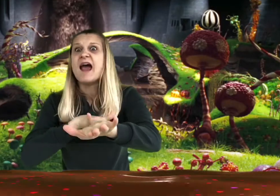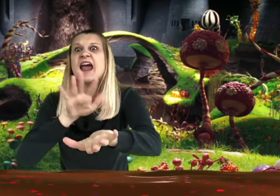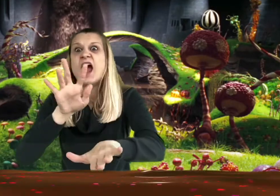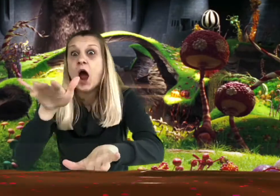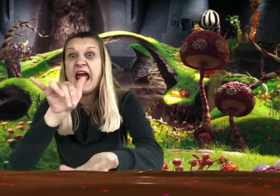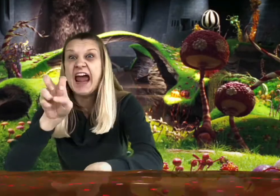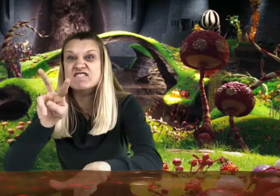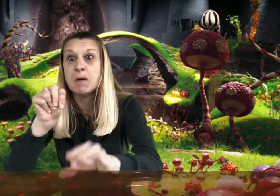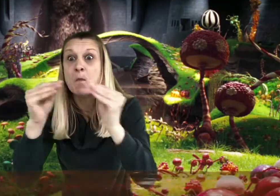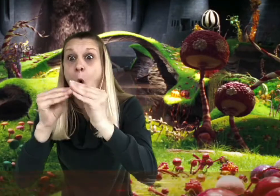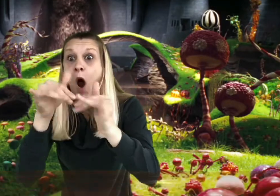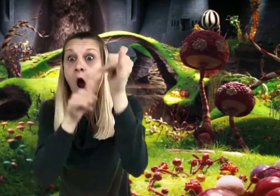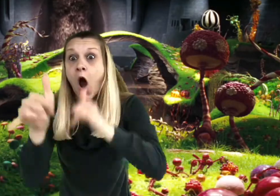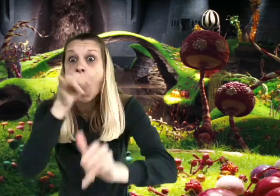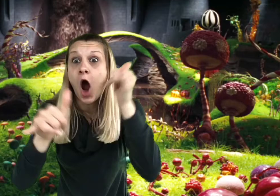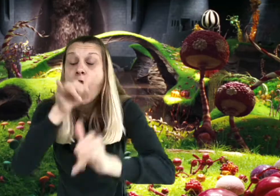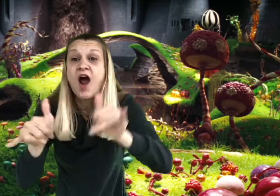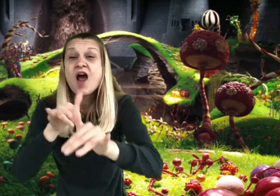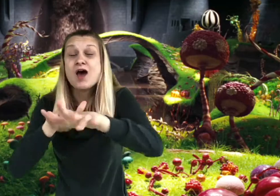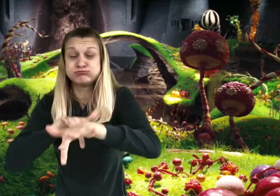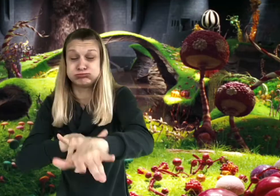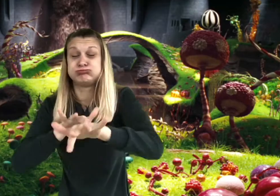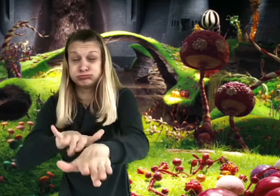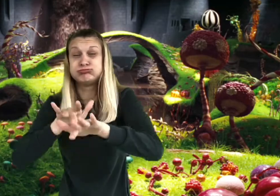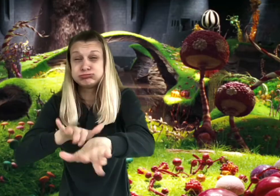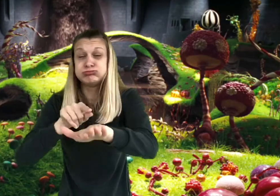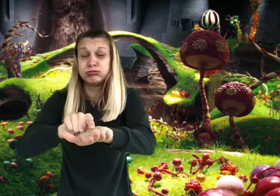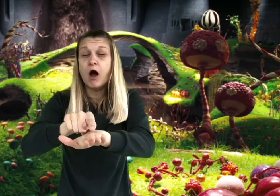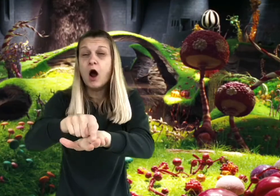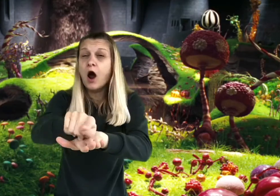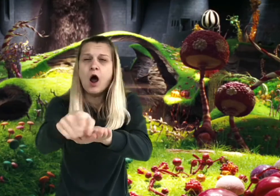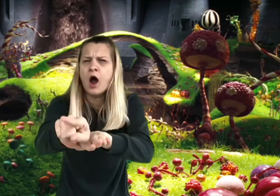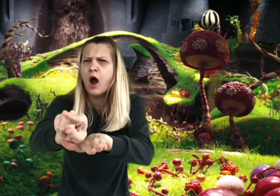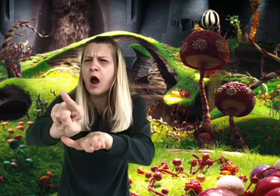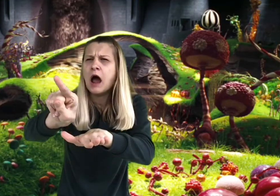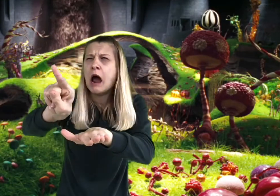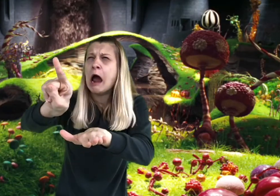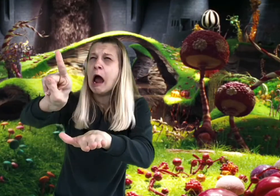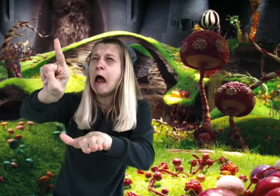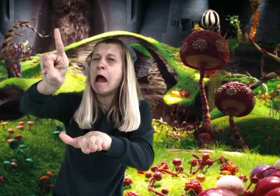What is more, there was a tremendous waterfall halfway along the river —